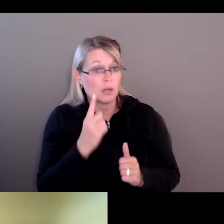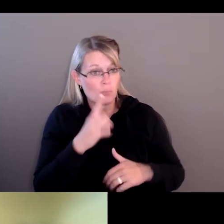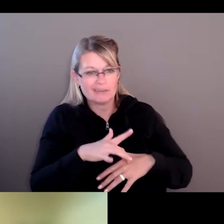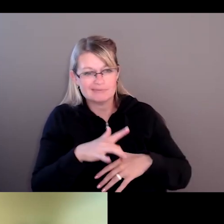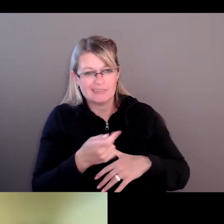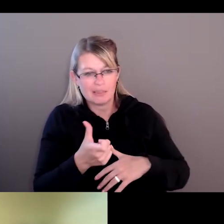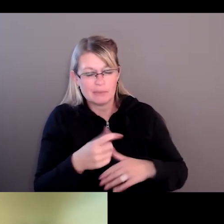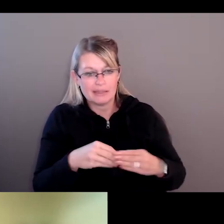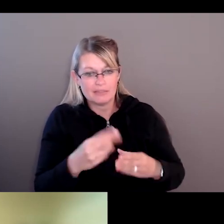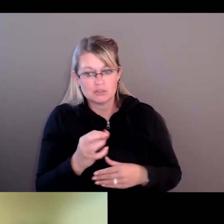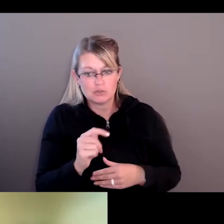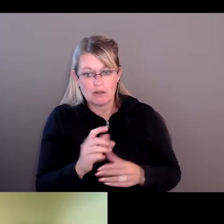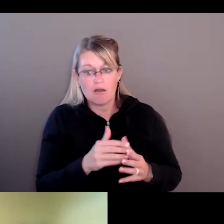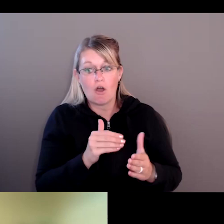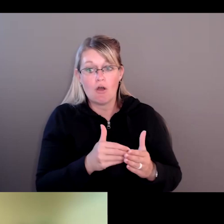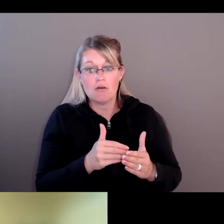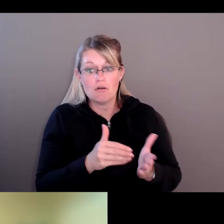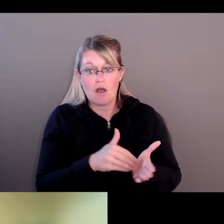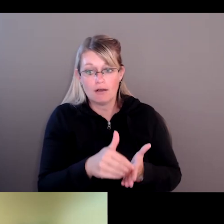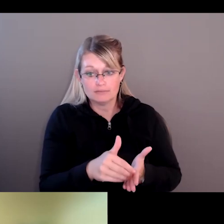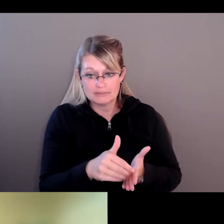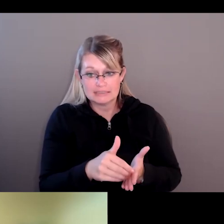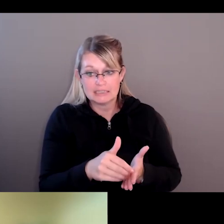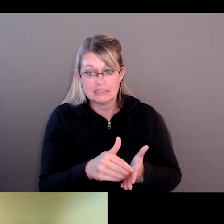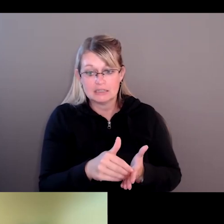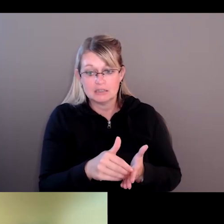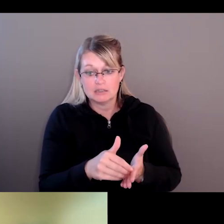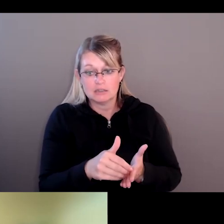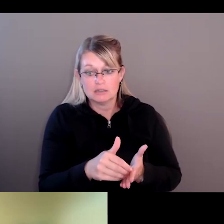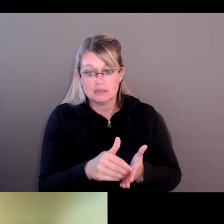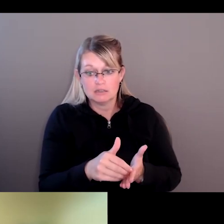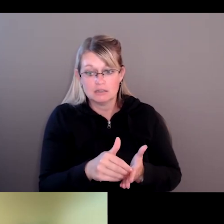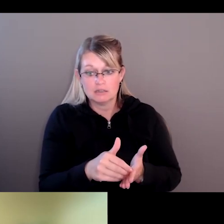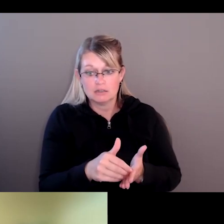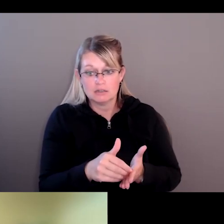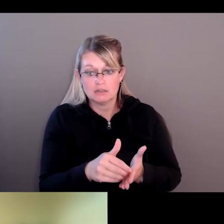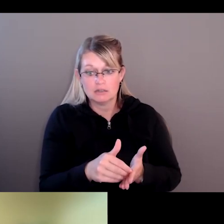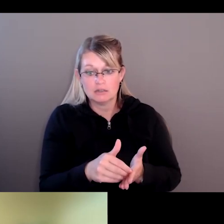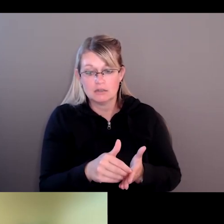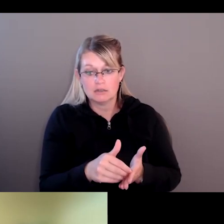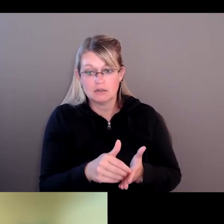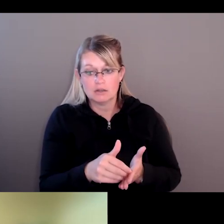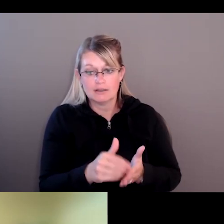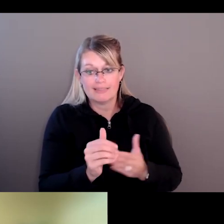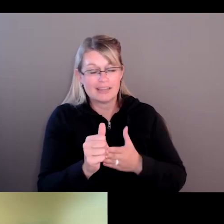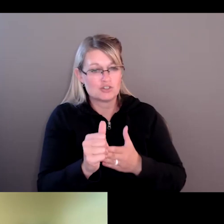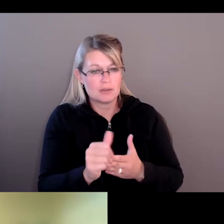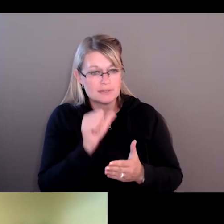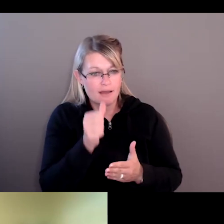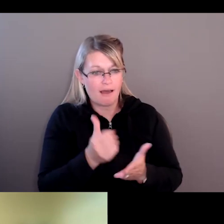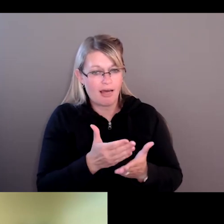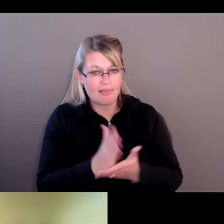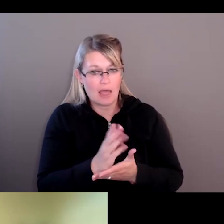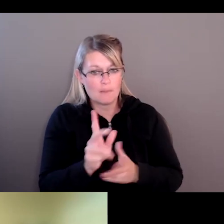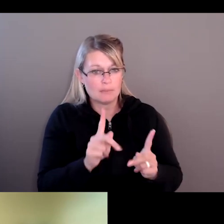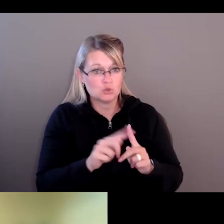that a lot of times leadership is not willing to let people even invest. And that's one of